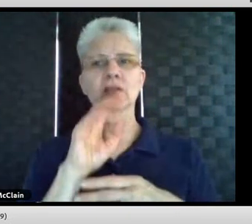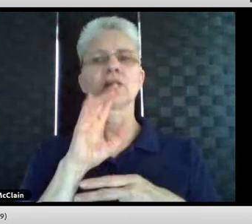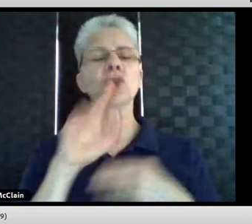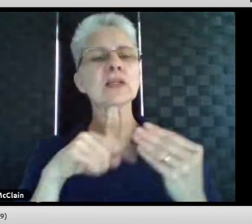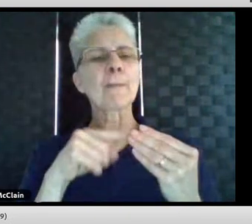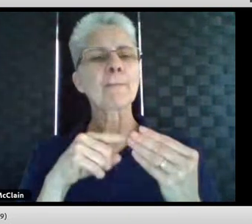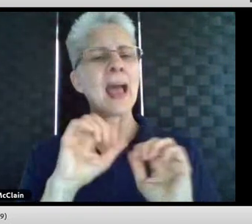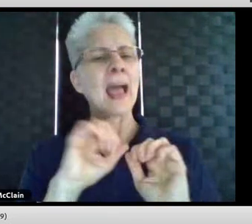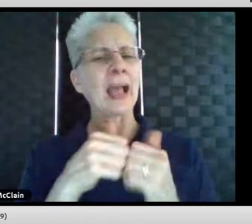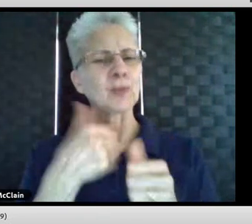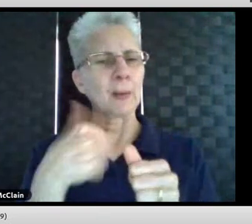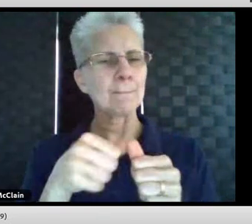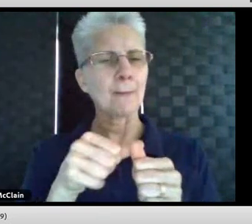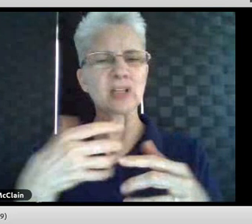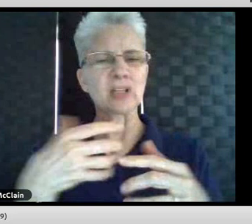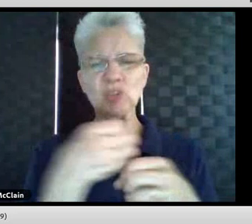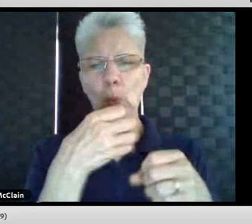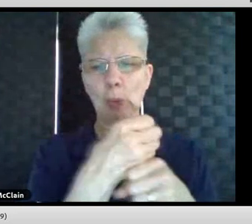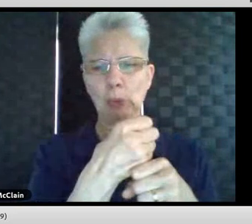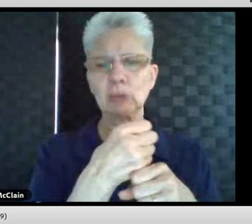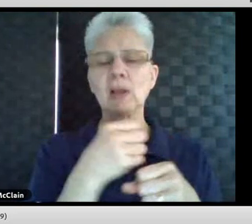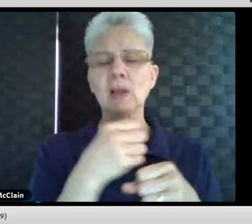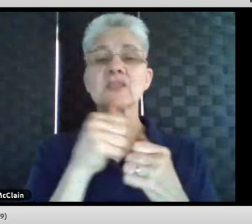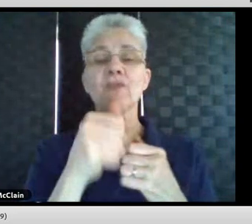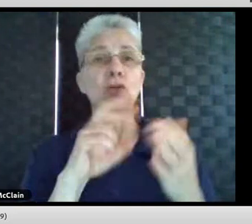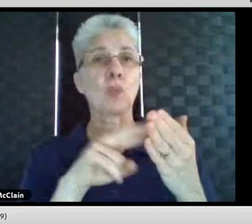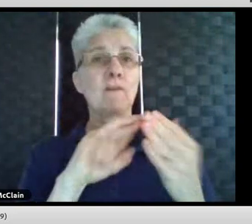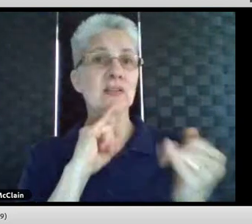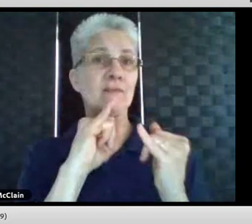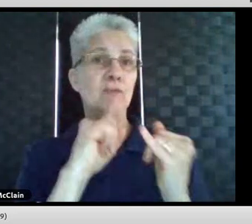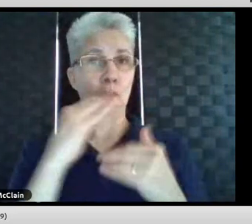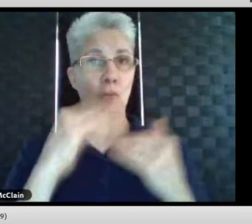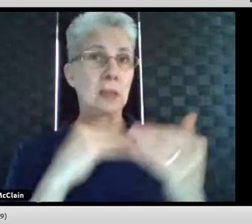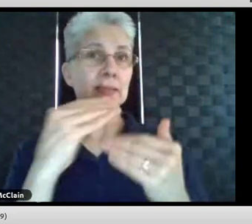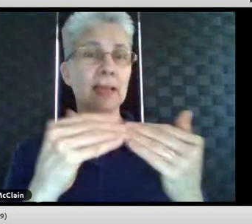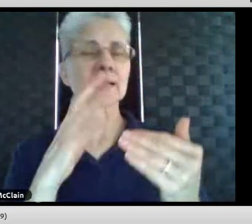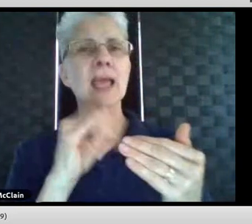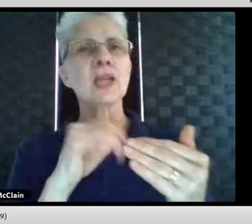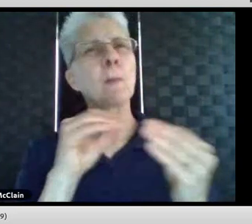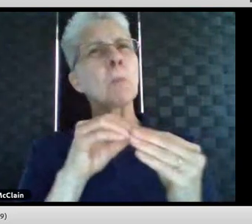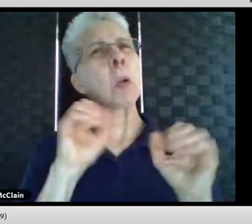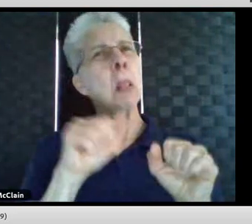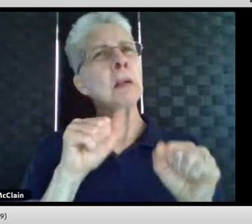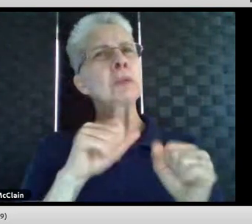It's a lot shorter as far as the reference-interview process, and you're more likely to succeed with your patrons,